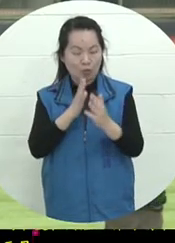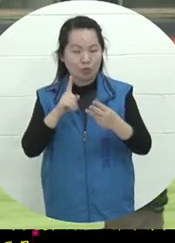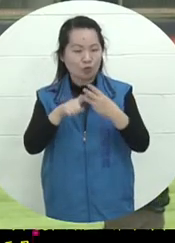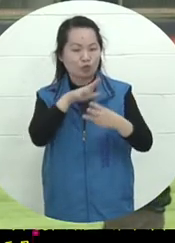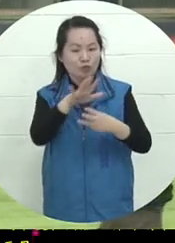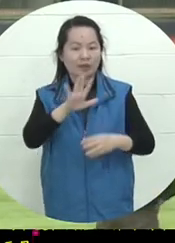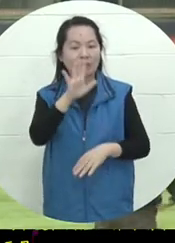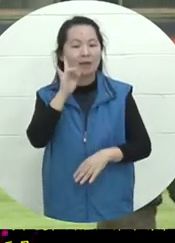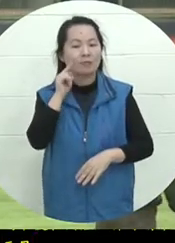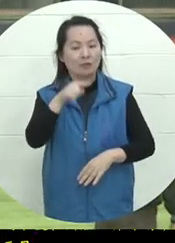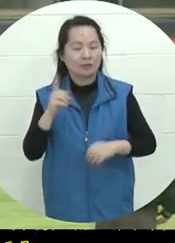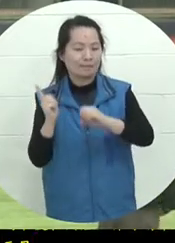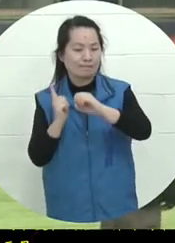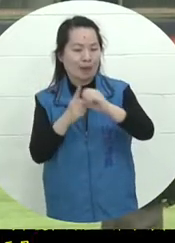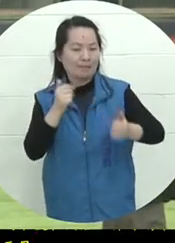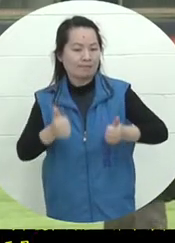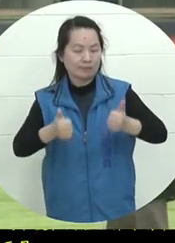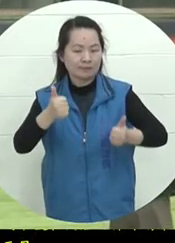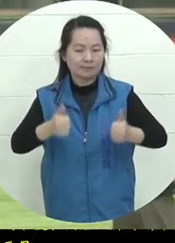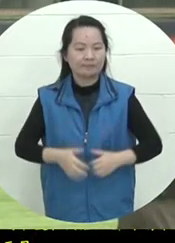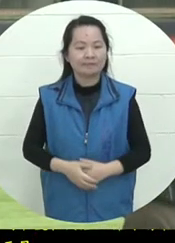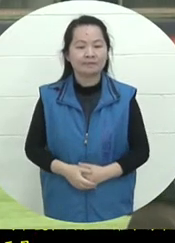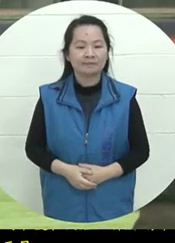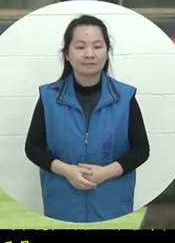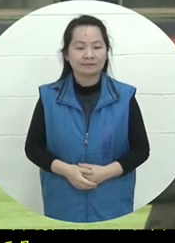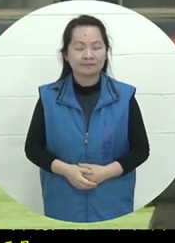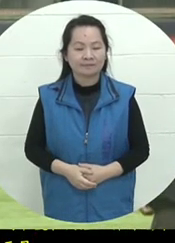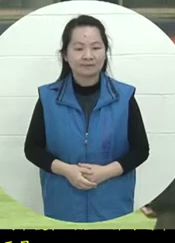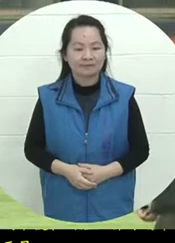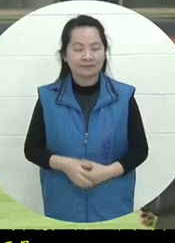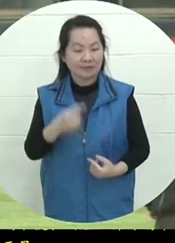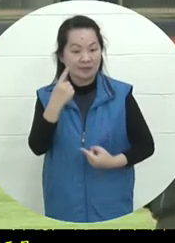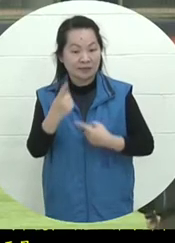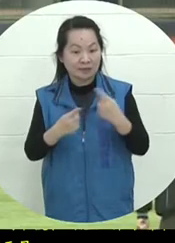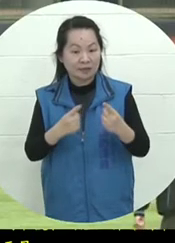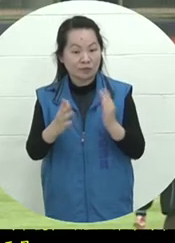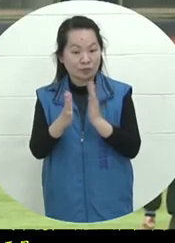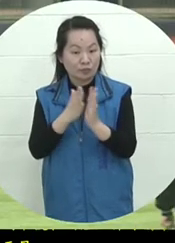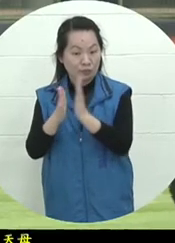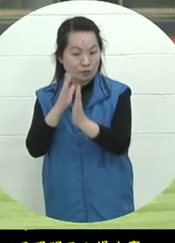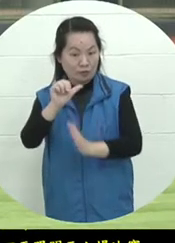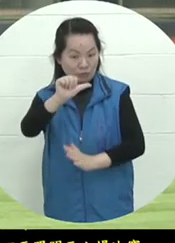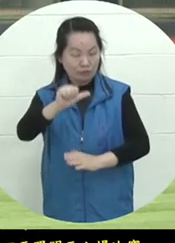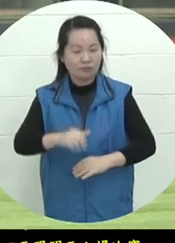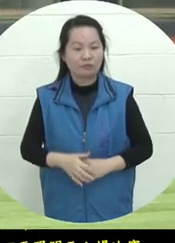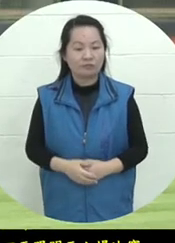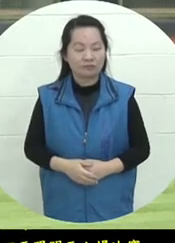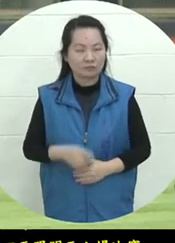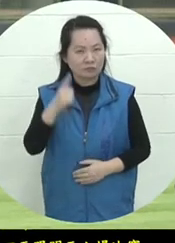The five teams that should participate this time will also be held. You can come and experience